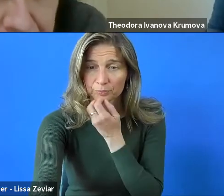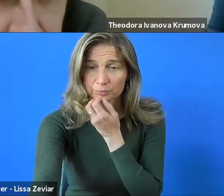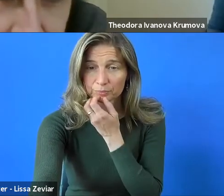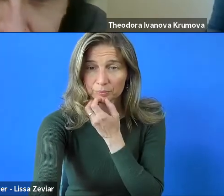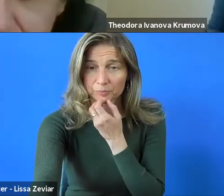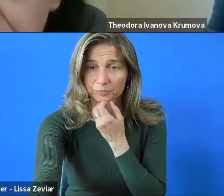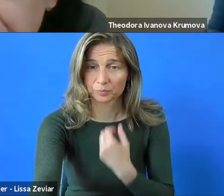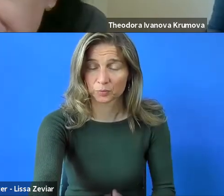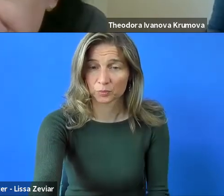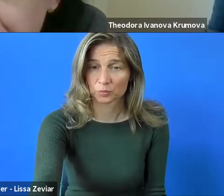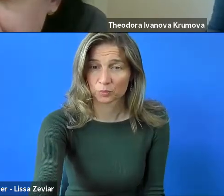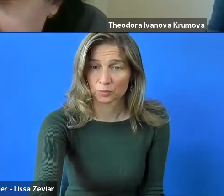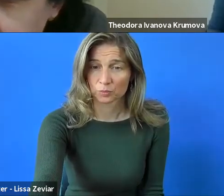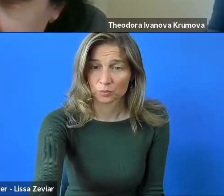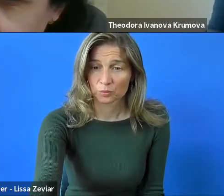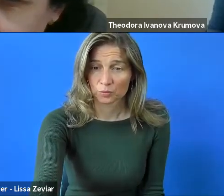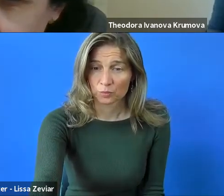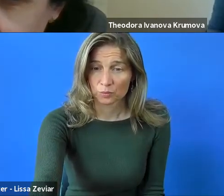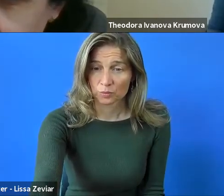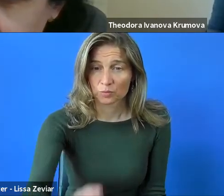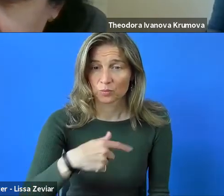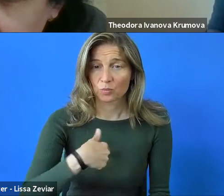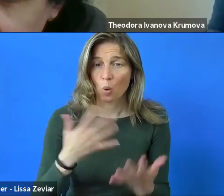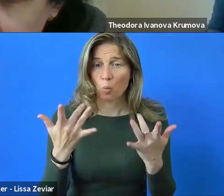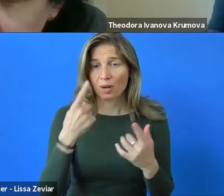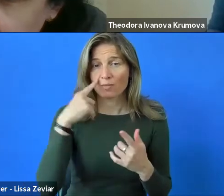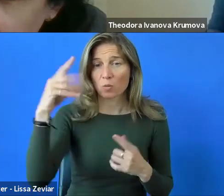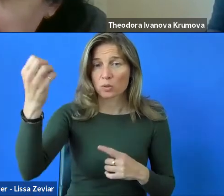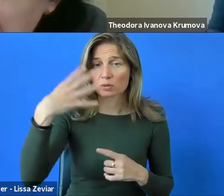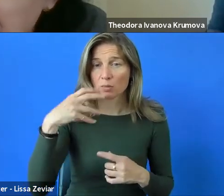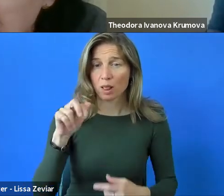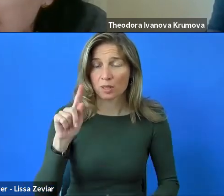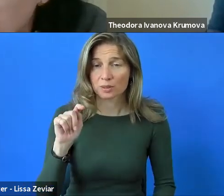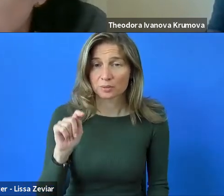Also, I have here two examples under CEDAW and the CRPD